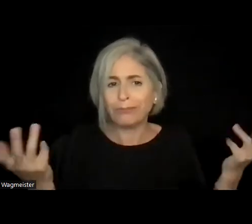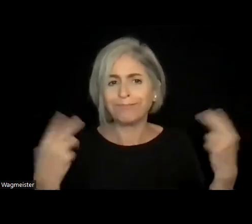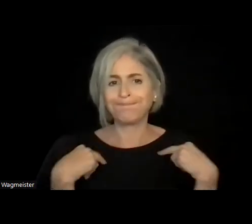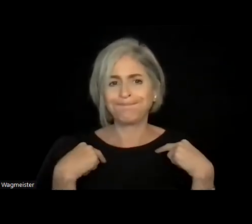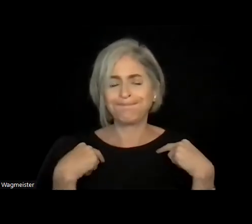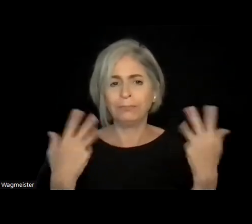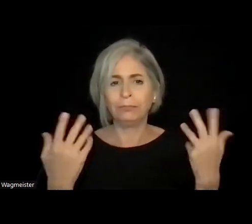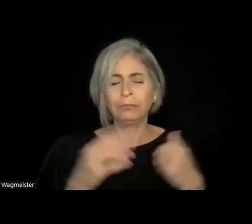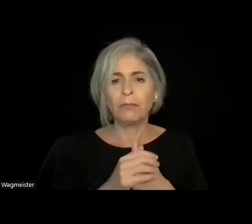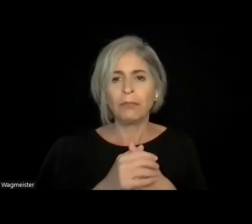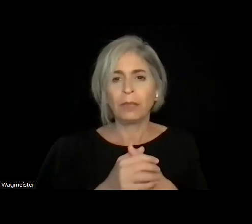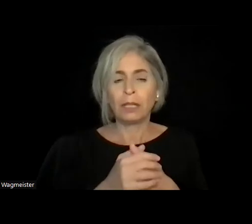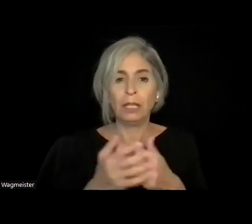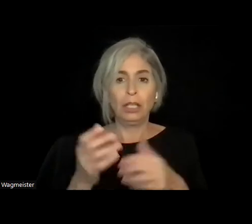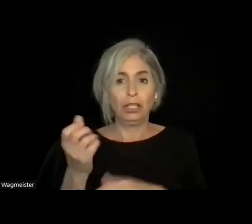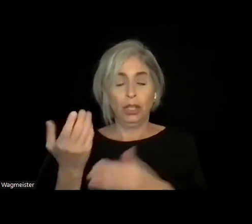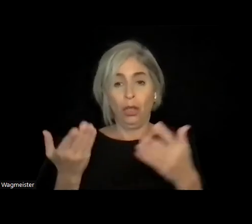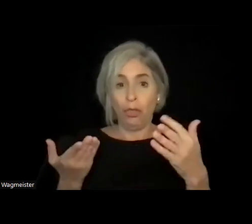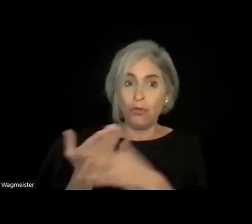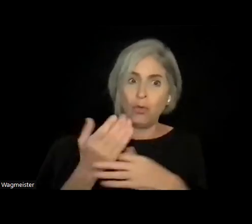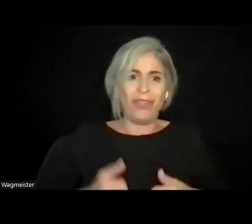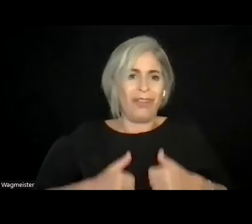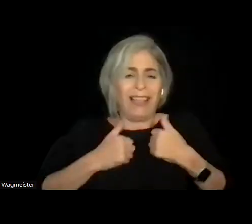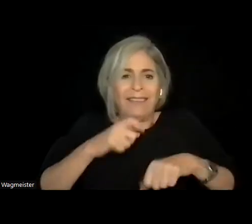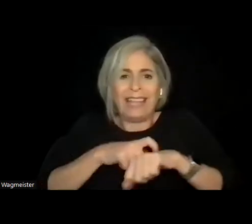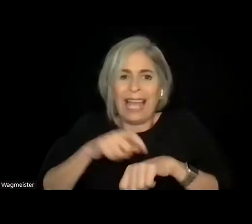, so on, so the continuity,